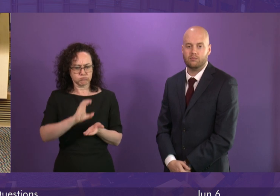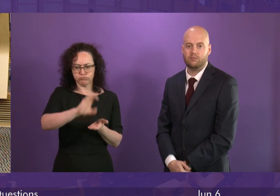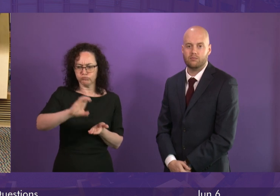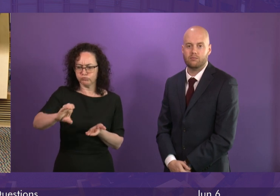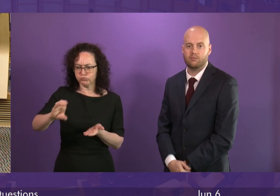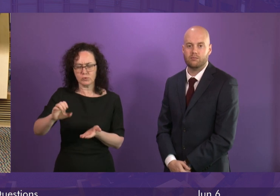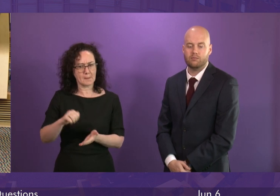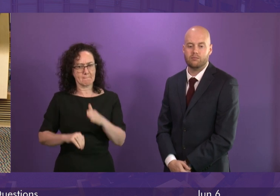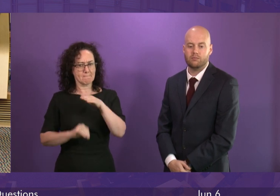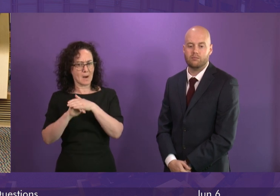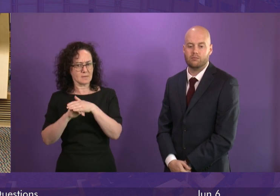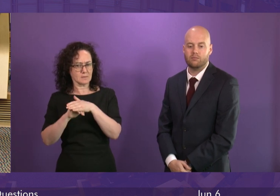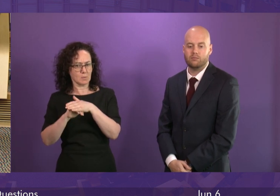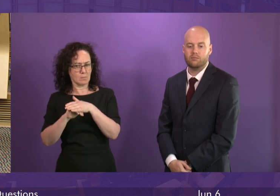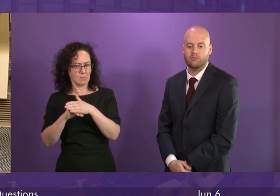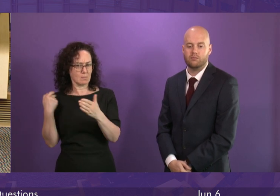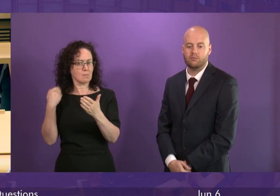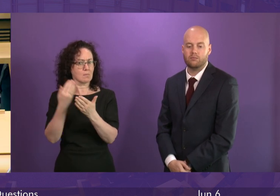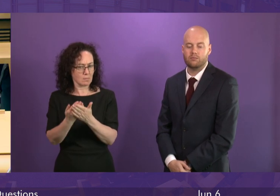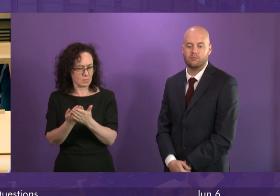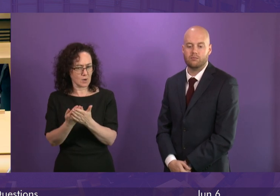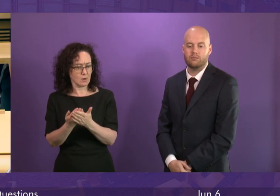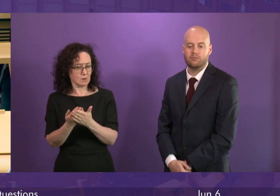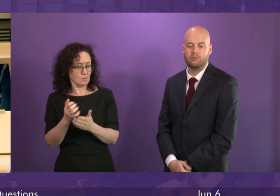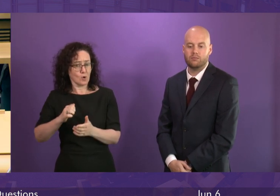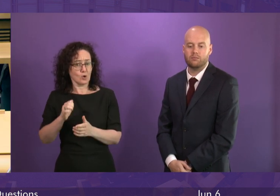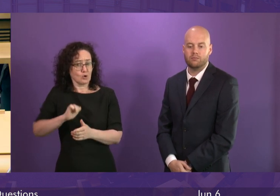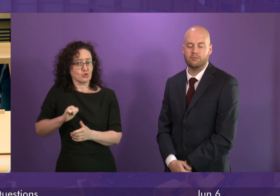health service budget in history to the health boards of Scotland. Its appropriate share